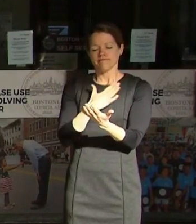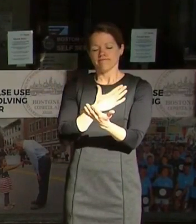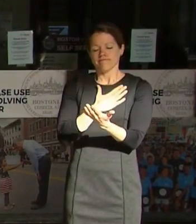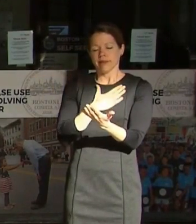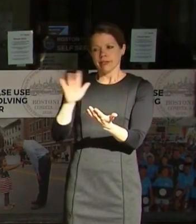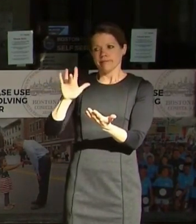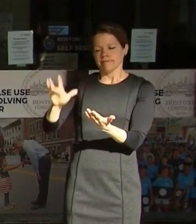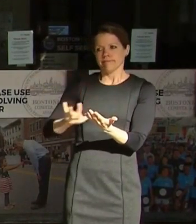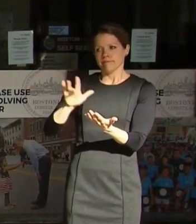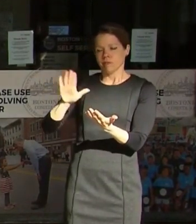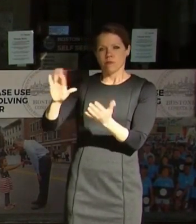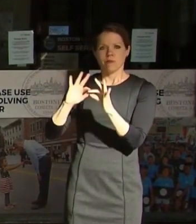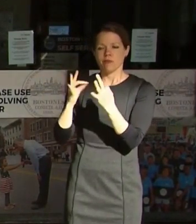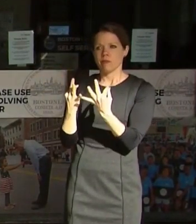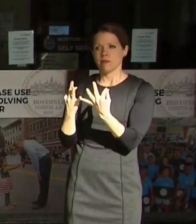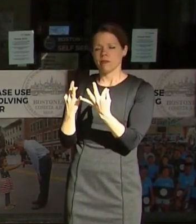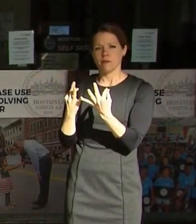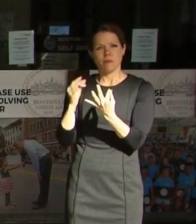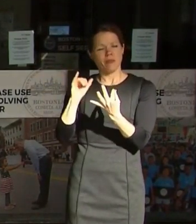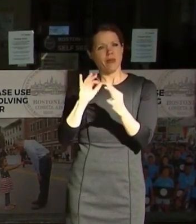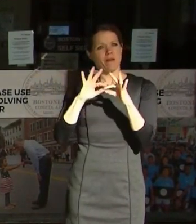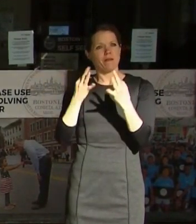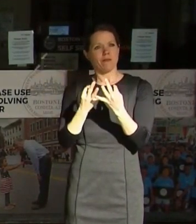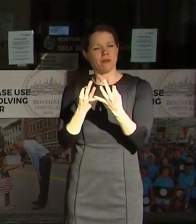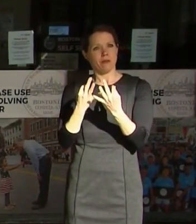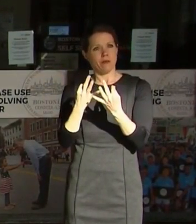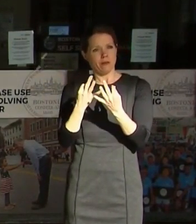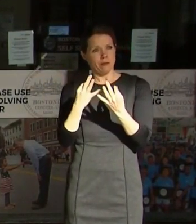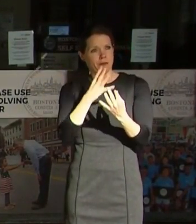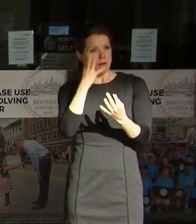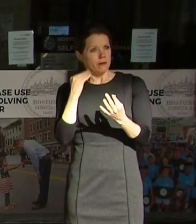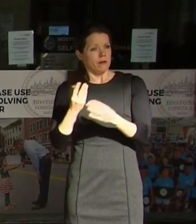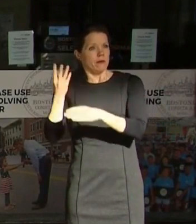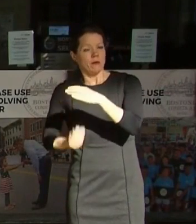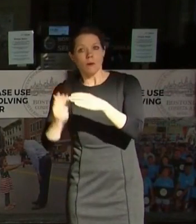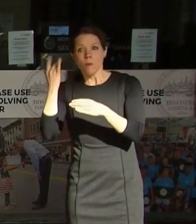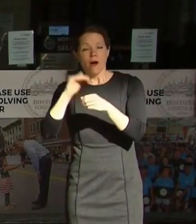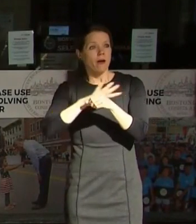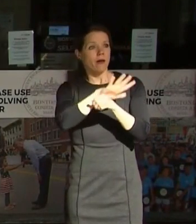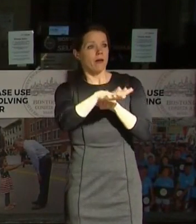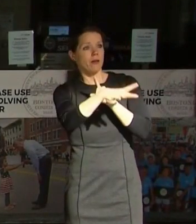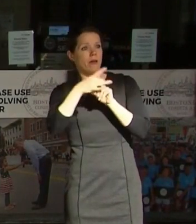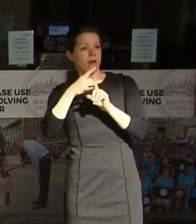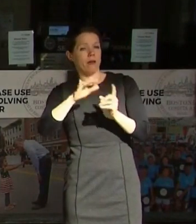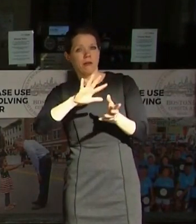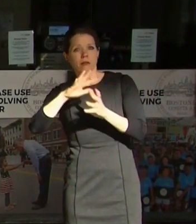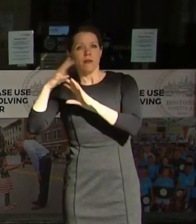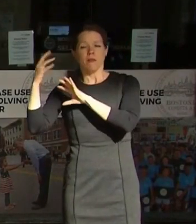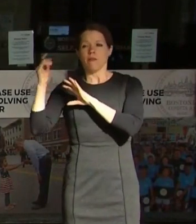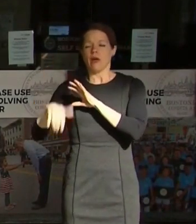AND BROTHER THIS AFTERNOON AND SHARED MY CONDOLENCES. FIRST AND FOREMOST, THIS IS A